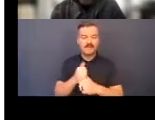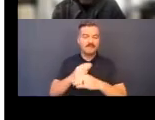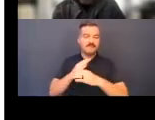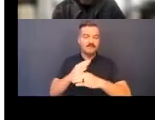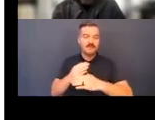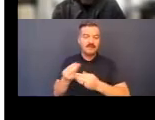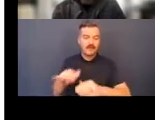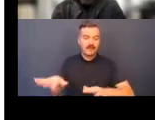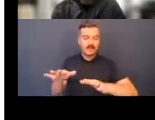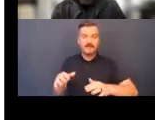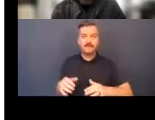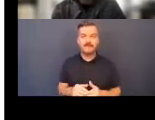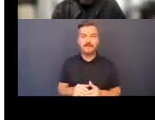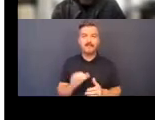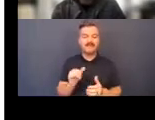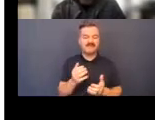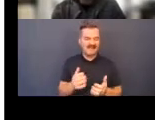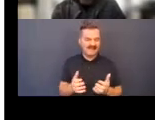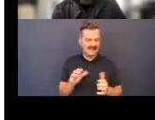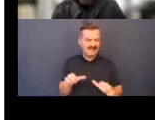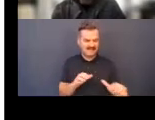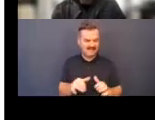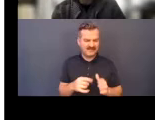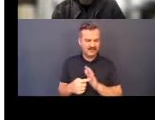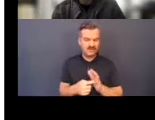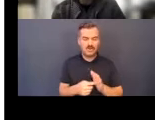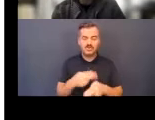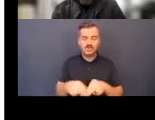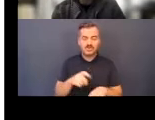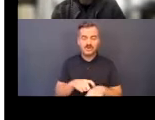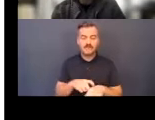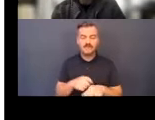I quote, activities that address the short term direct effects of an incident response